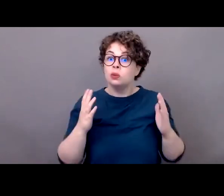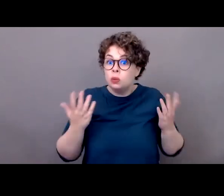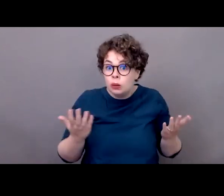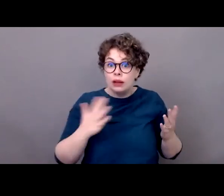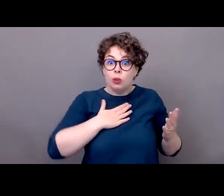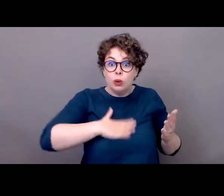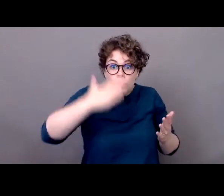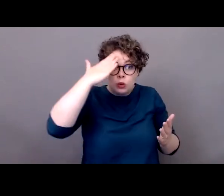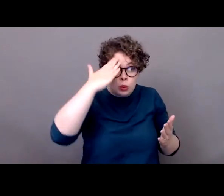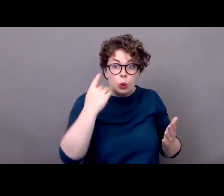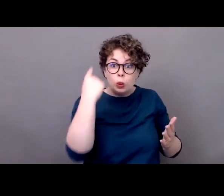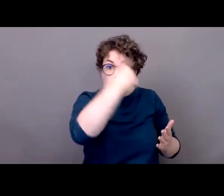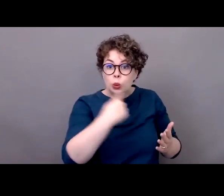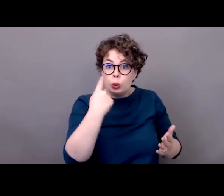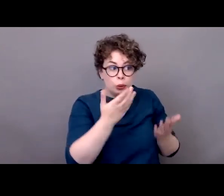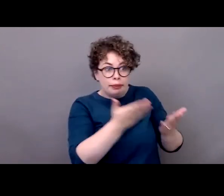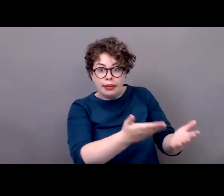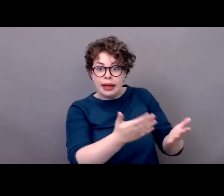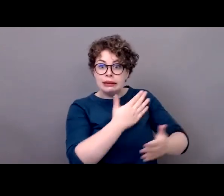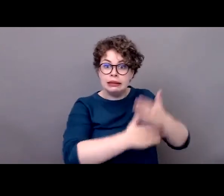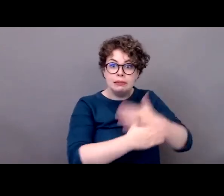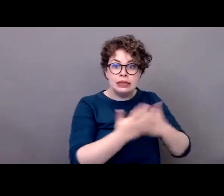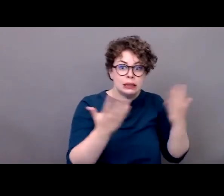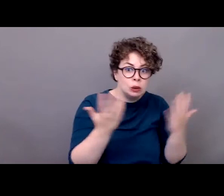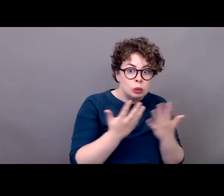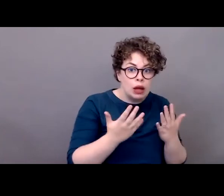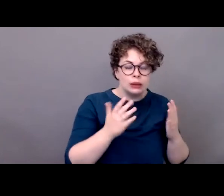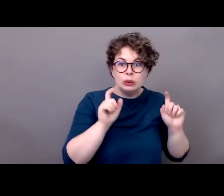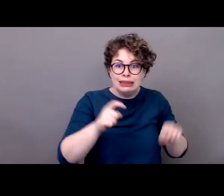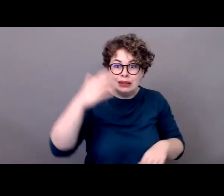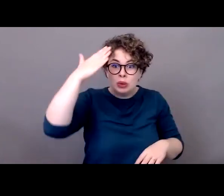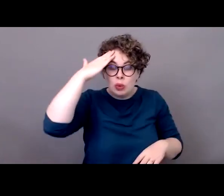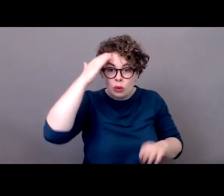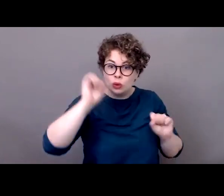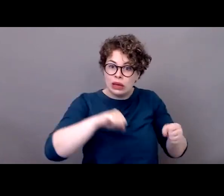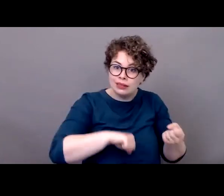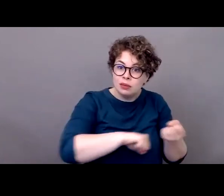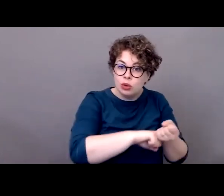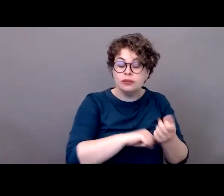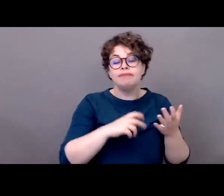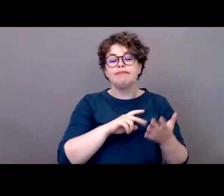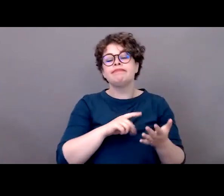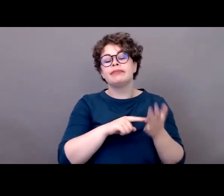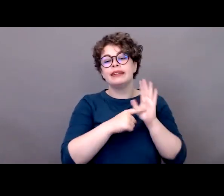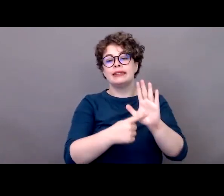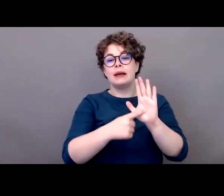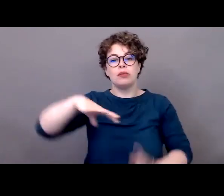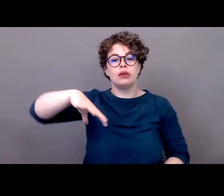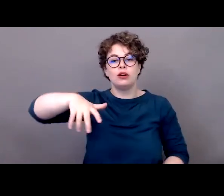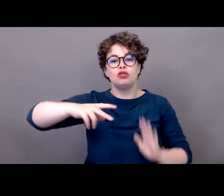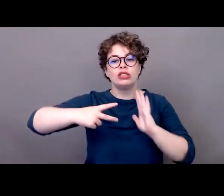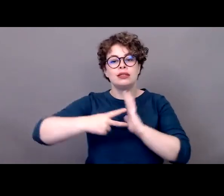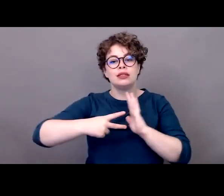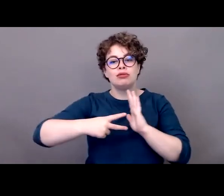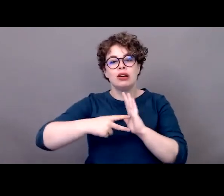we need to get a sense of prevalence. Just to give an example in the Syria humanitarian crisis,